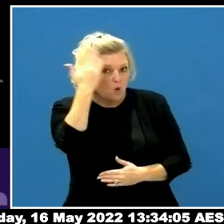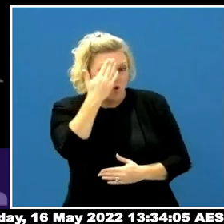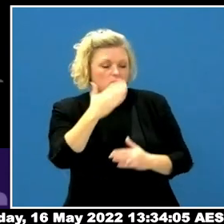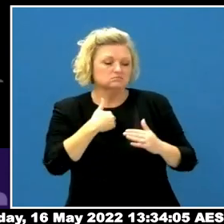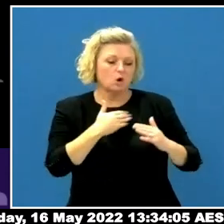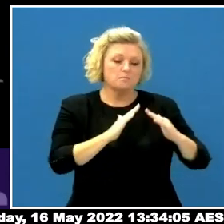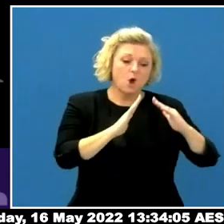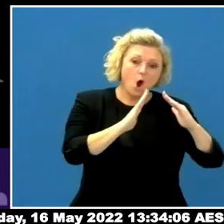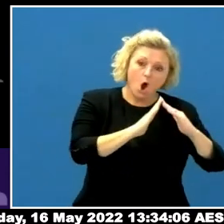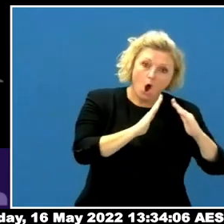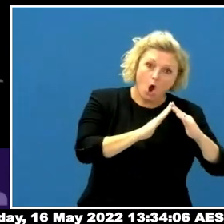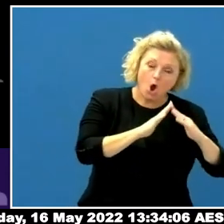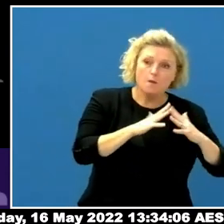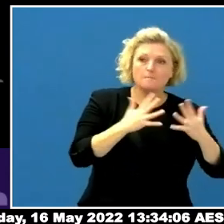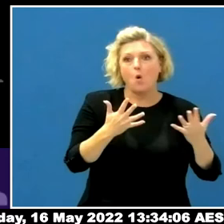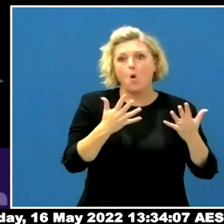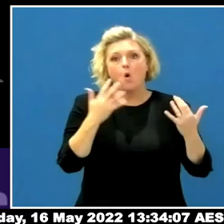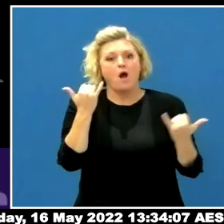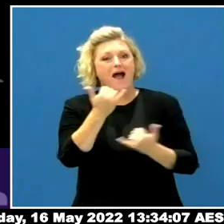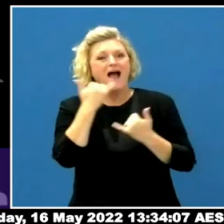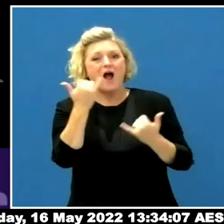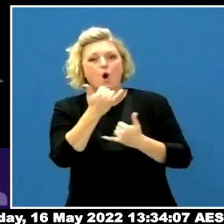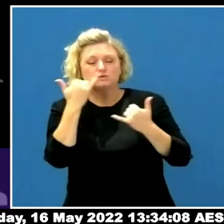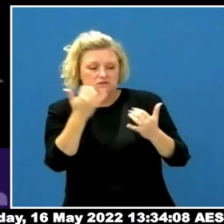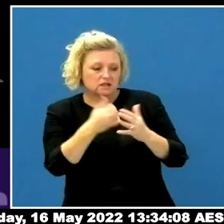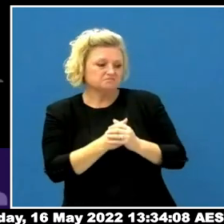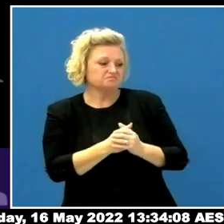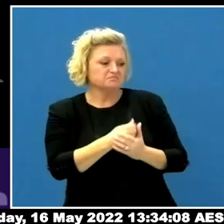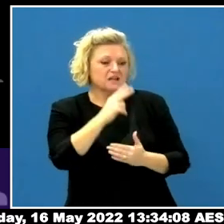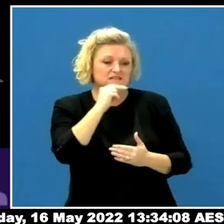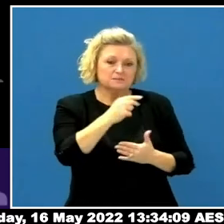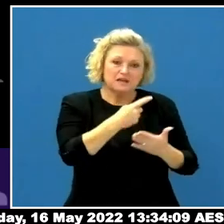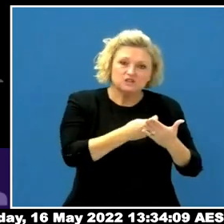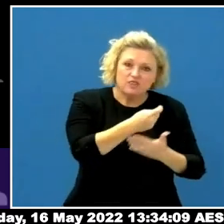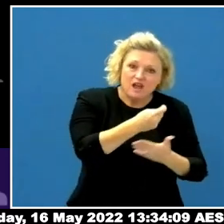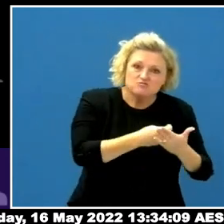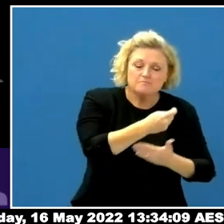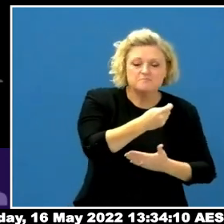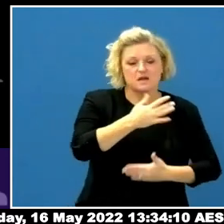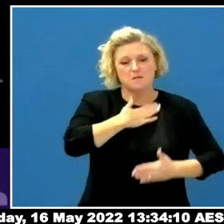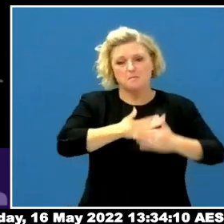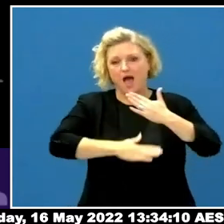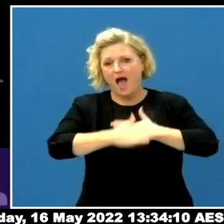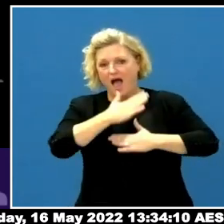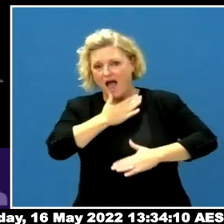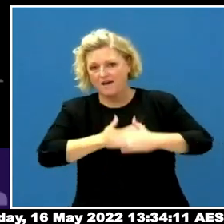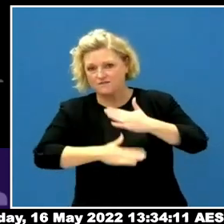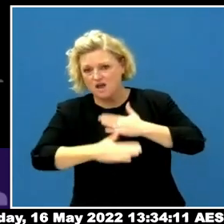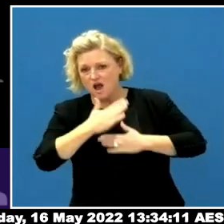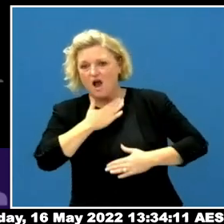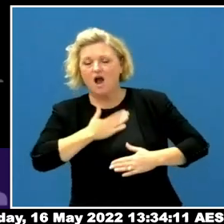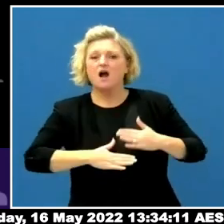speech, with behaviour, with medical side of everything like that, and we tried to - I